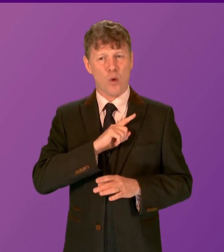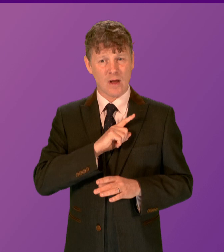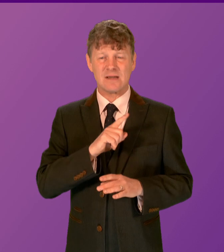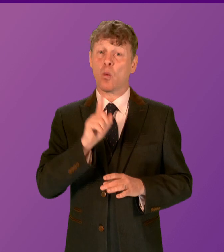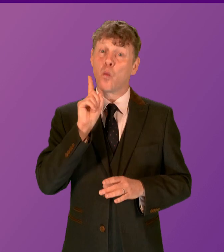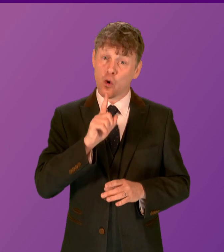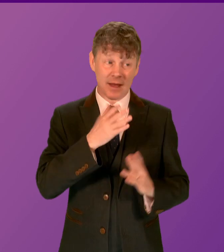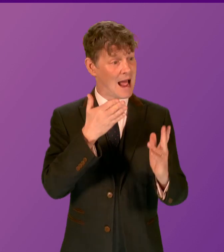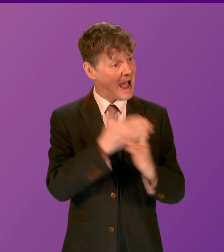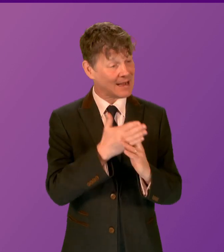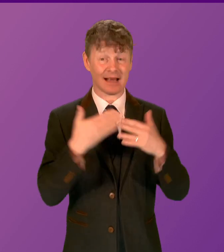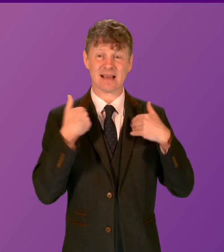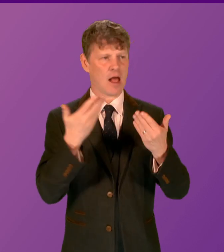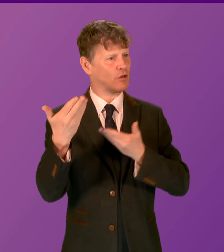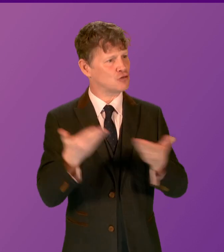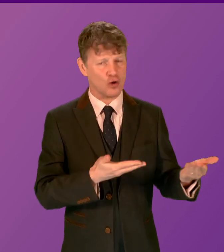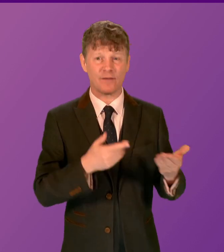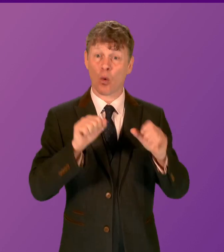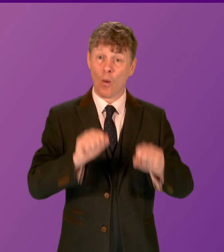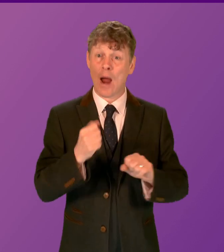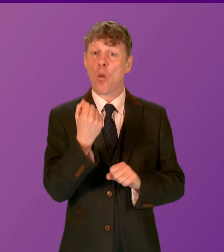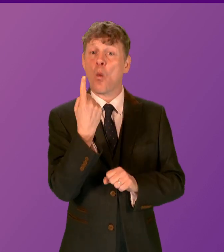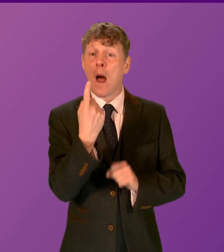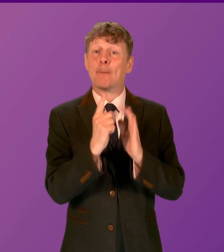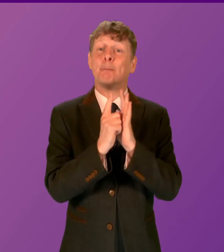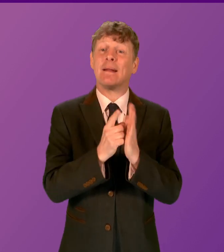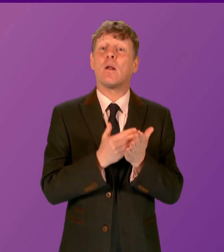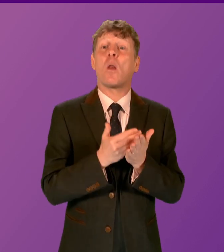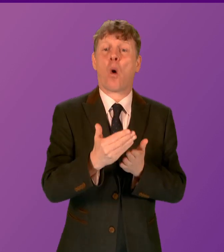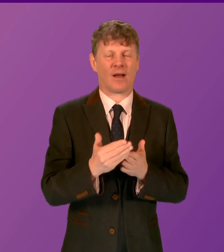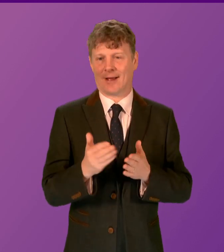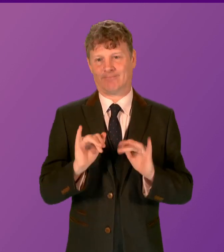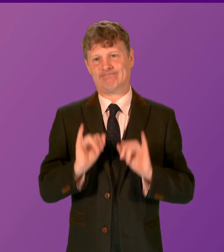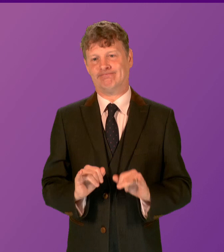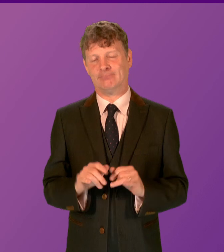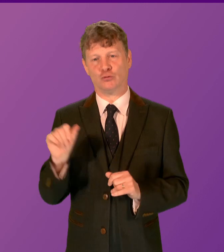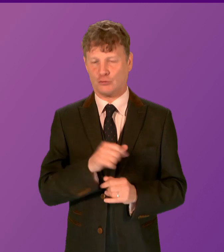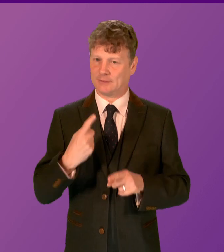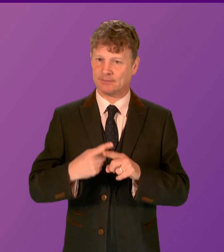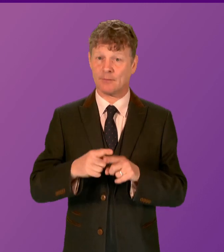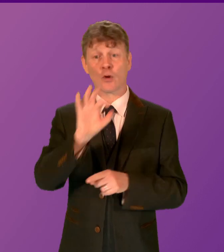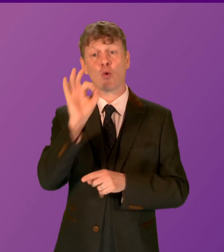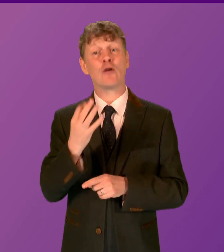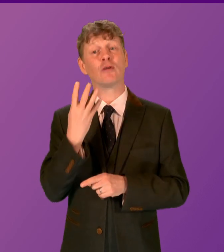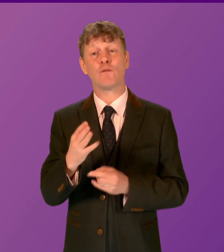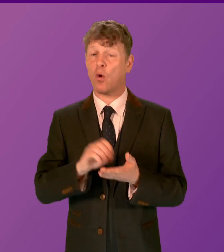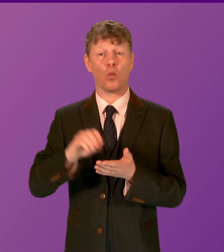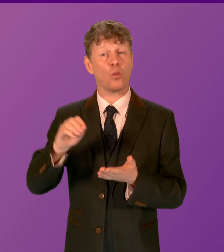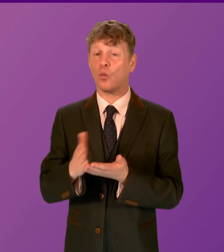who are accessing health services—should have to wait a minute longer than I am afraid they currently do. Question 4 has been withdrawn.